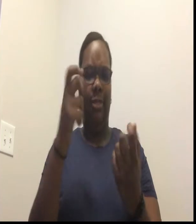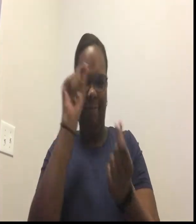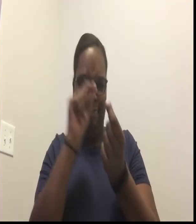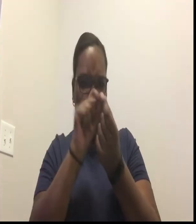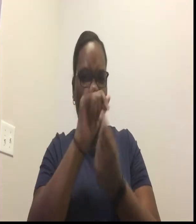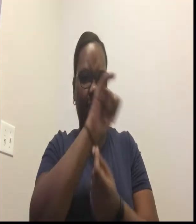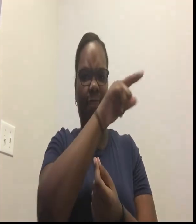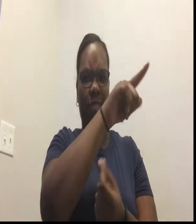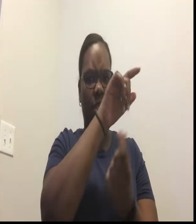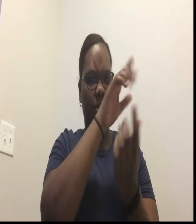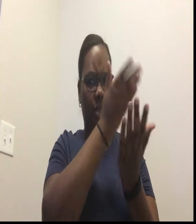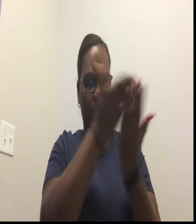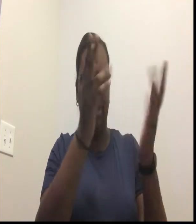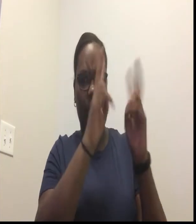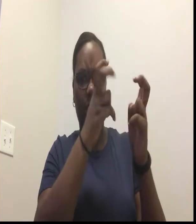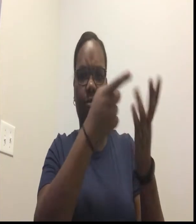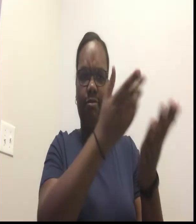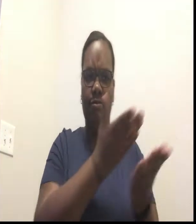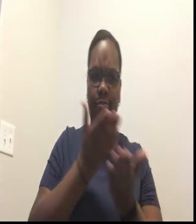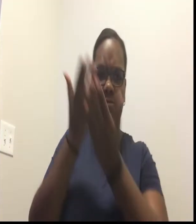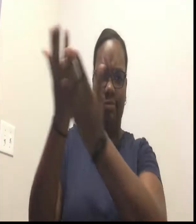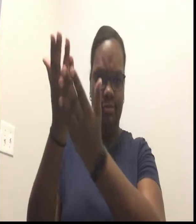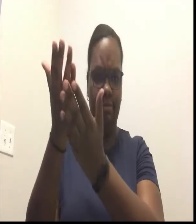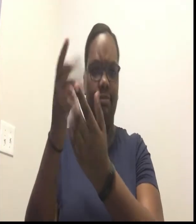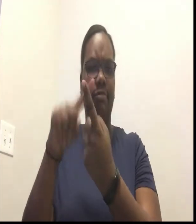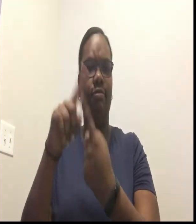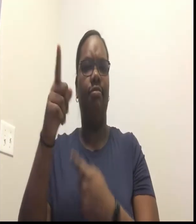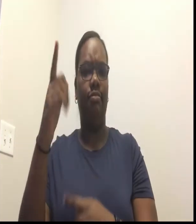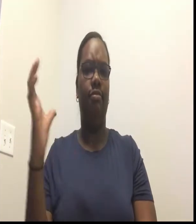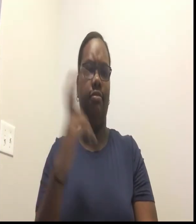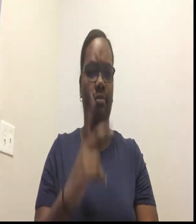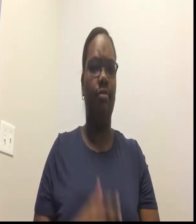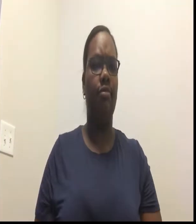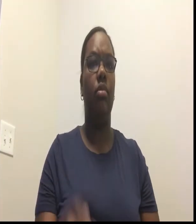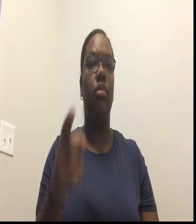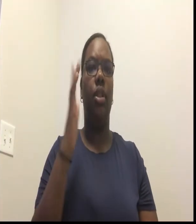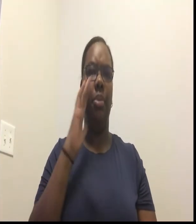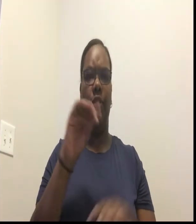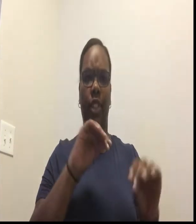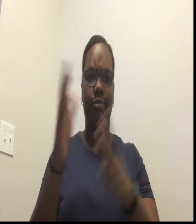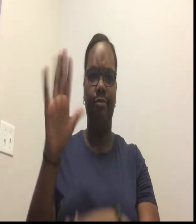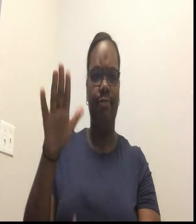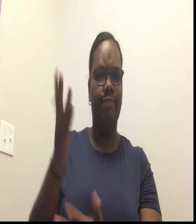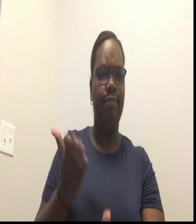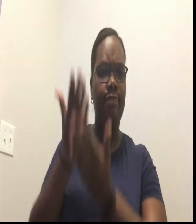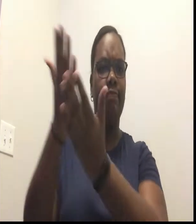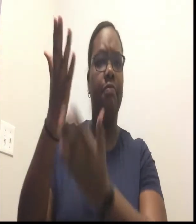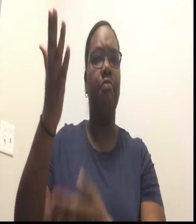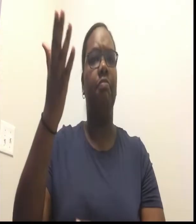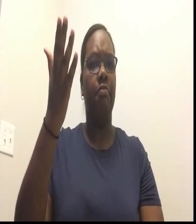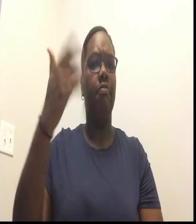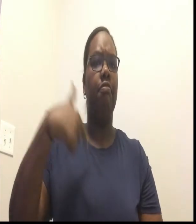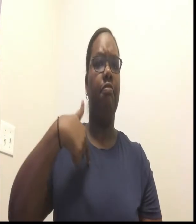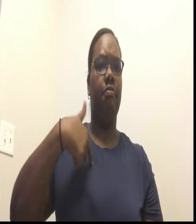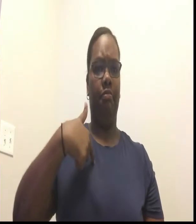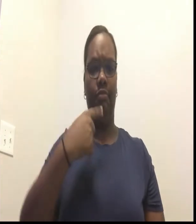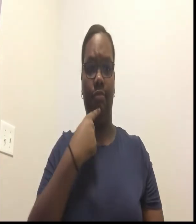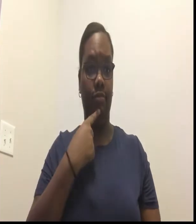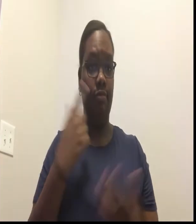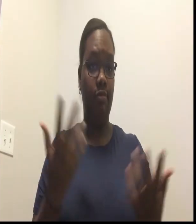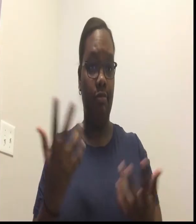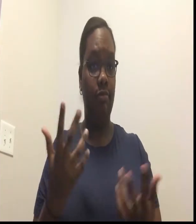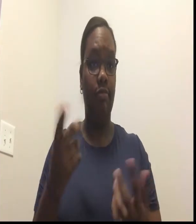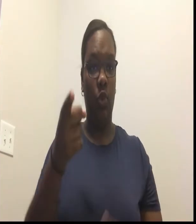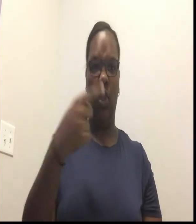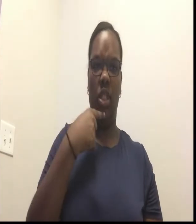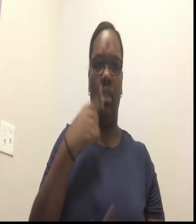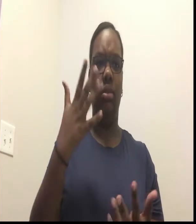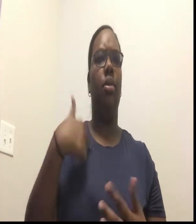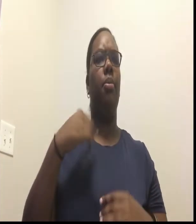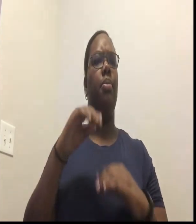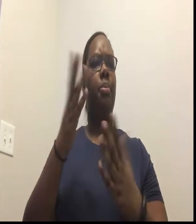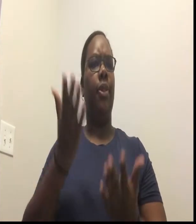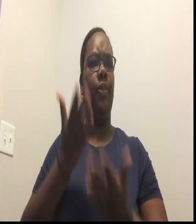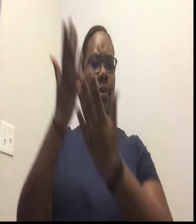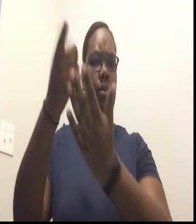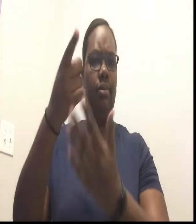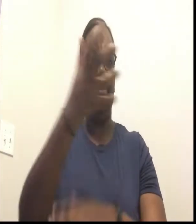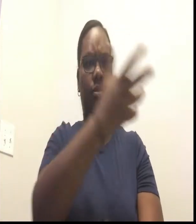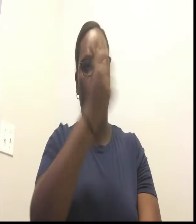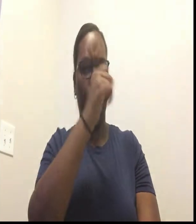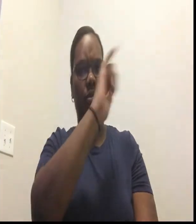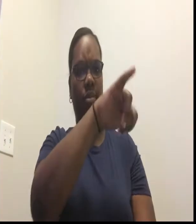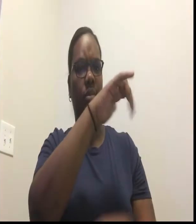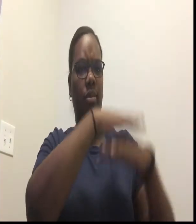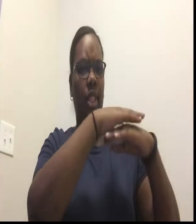back up so you would move to take something off of the table. You say "I